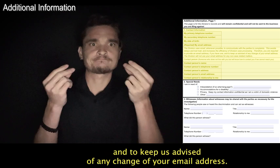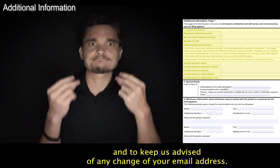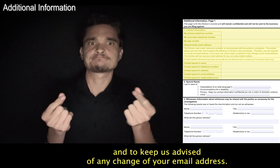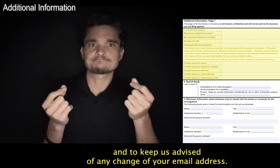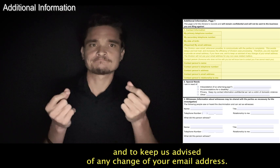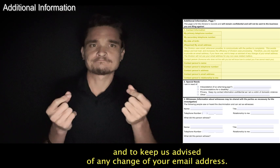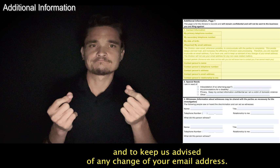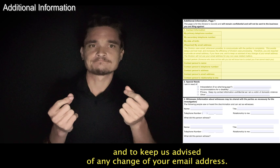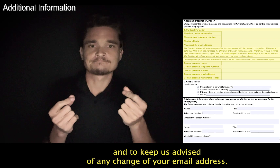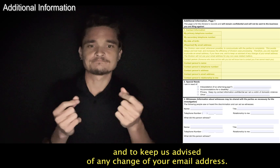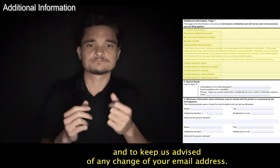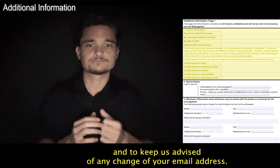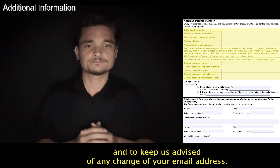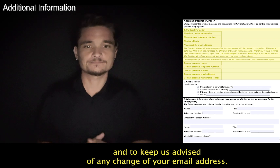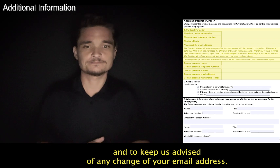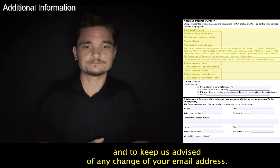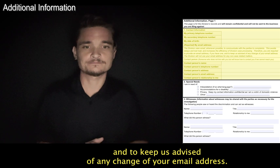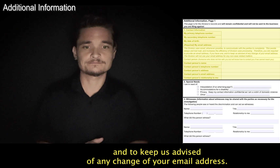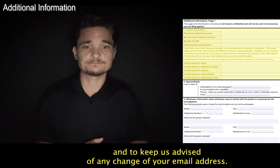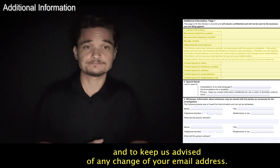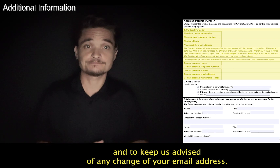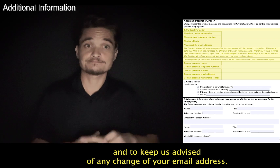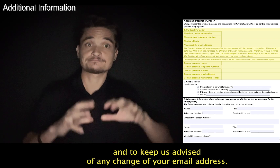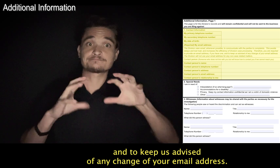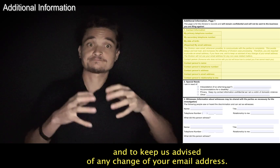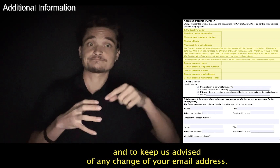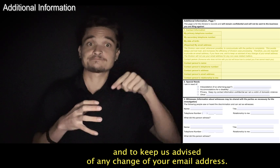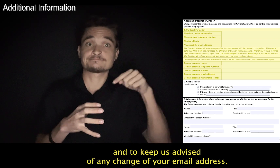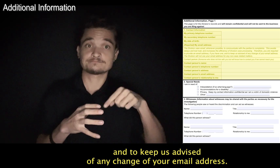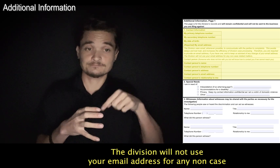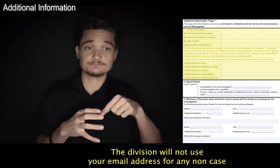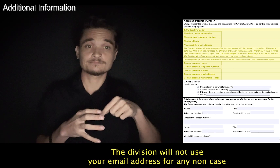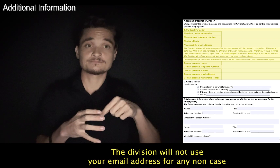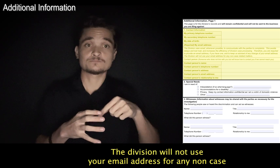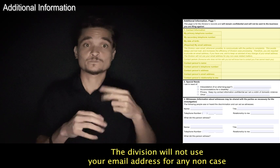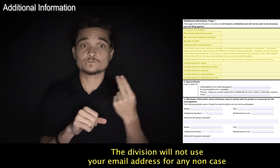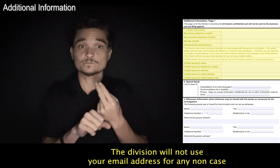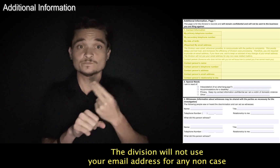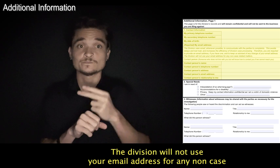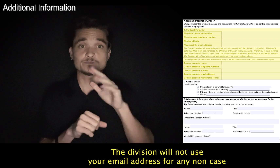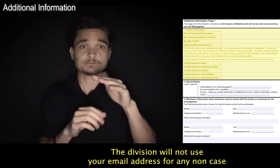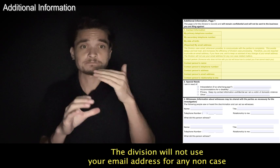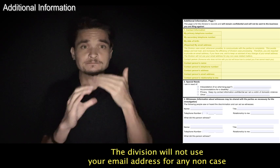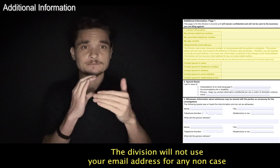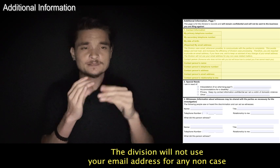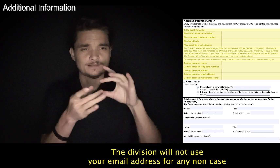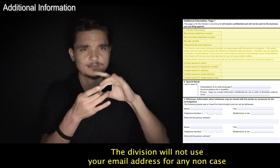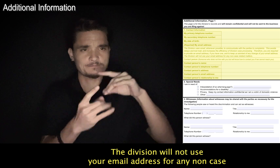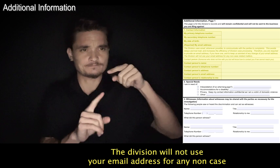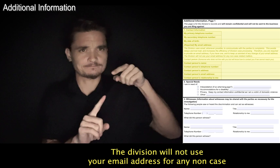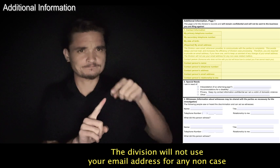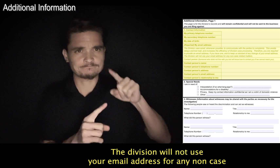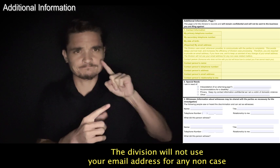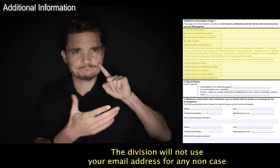and to keep us advised of any change of your email address. The division will not use your email address for any non case